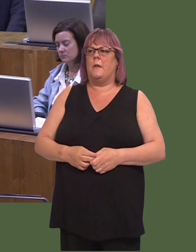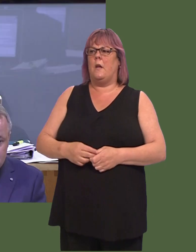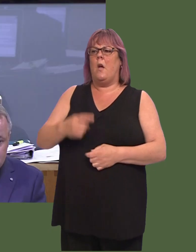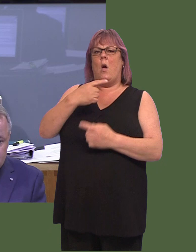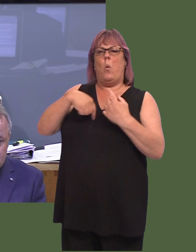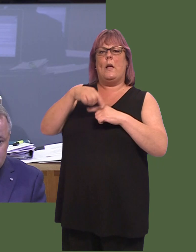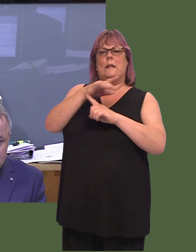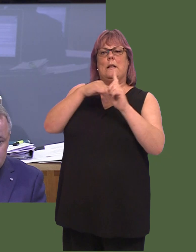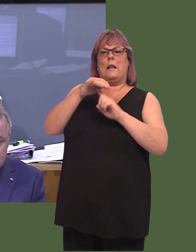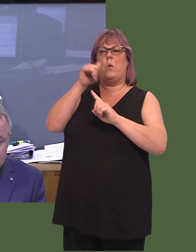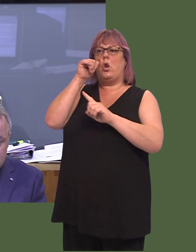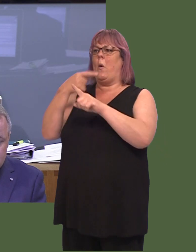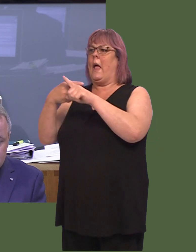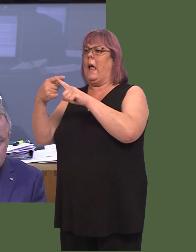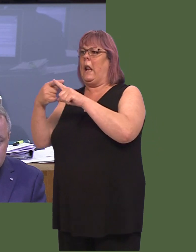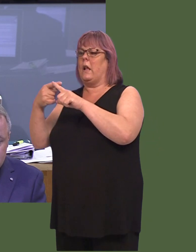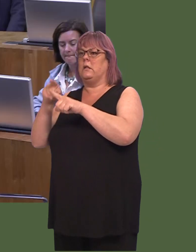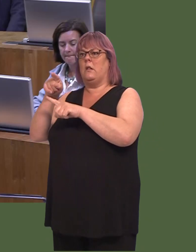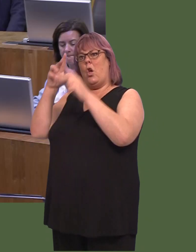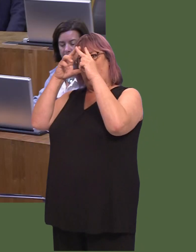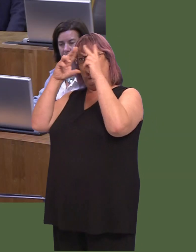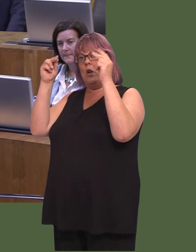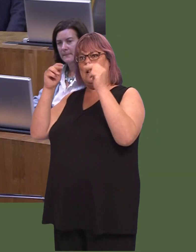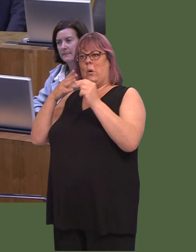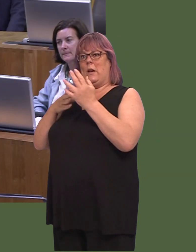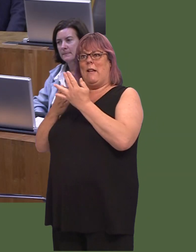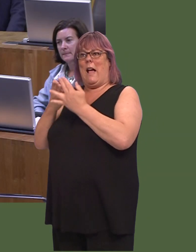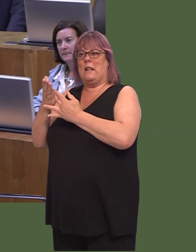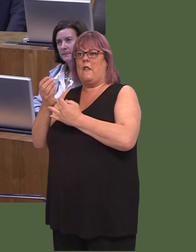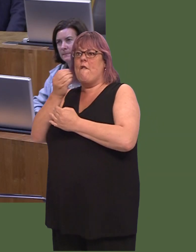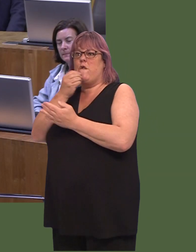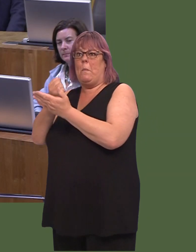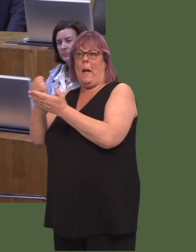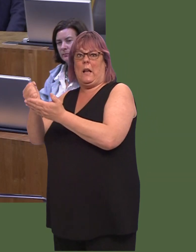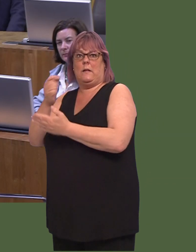How can we rest as a society when we know that in England there are nurses who have to go to food banks?